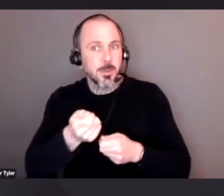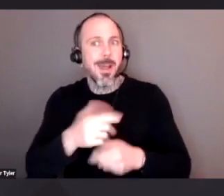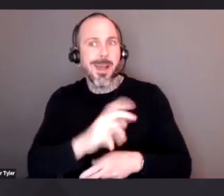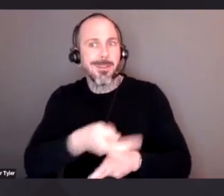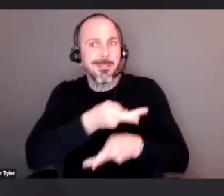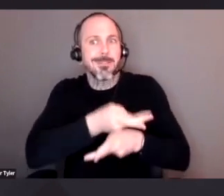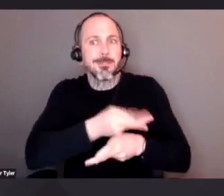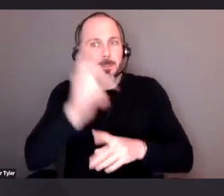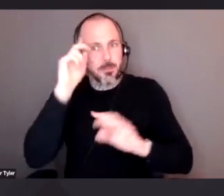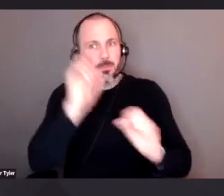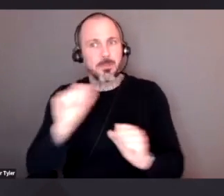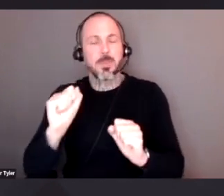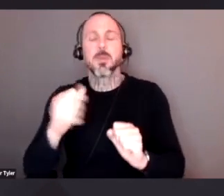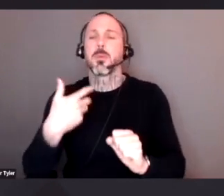and impact of your business.